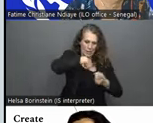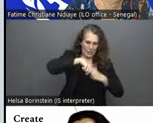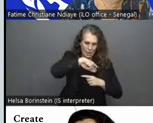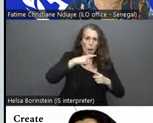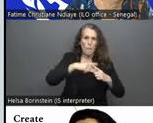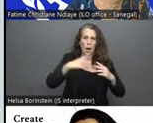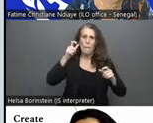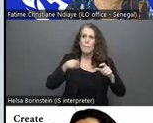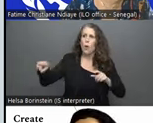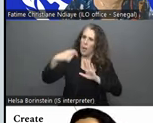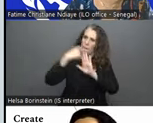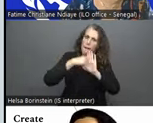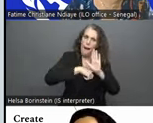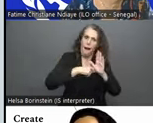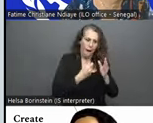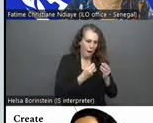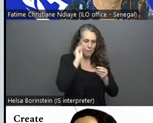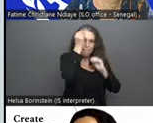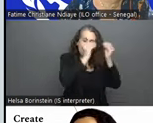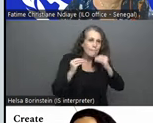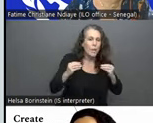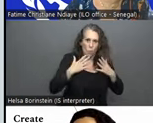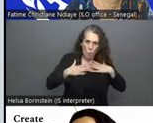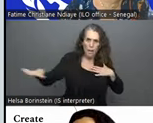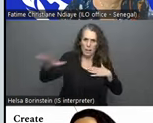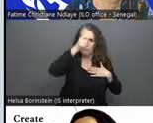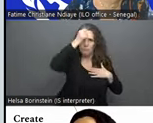awareness which will be coming up in December and ensuring that we leverage these initiatives